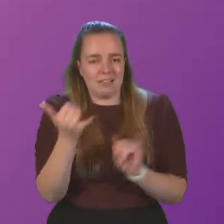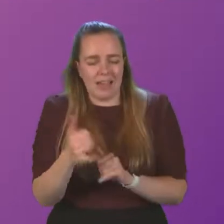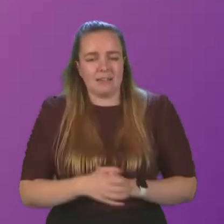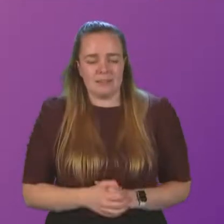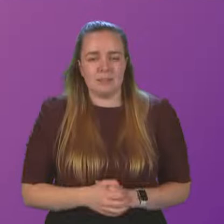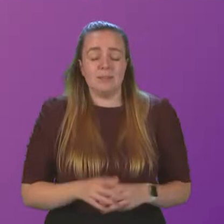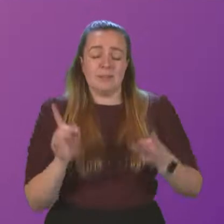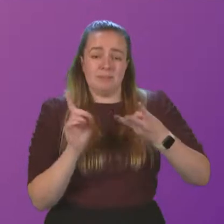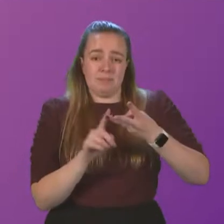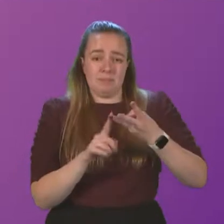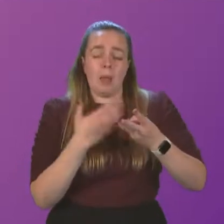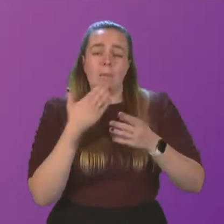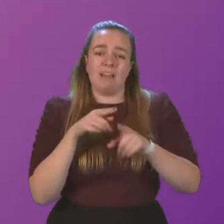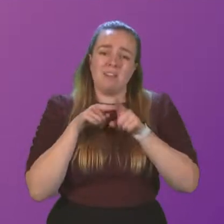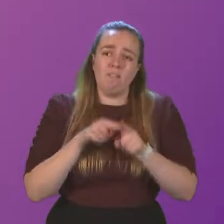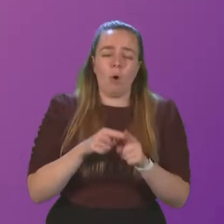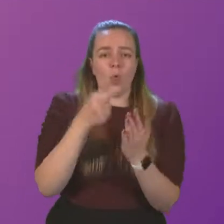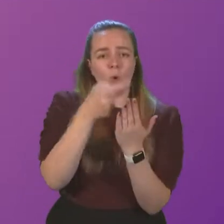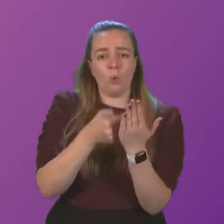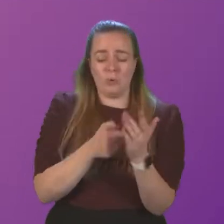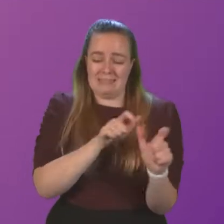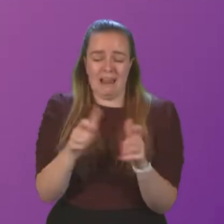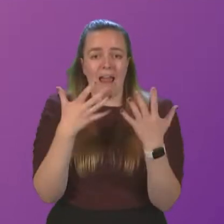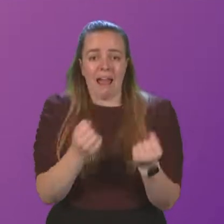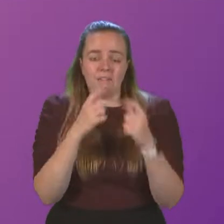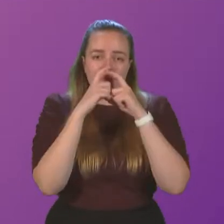Thirdly, please comply with the mitigations that are still in place. Wear face coverings in indoor